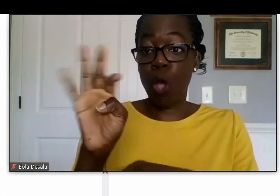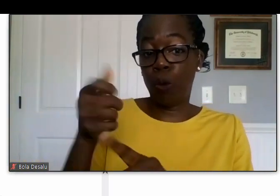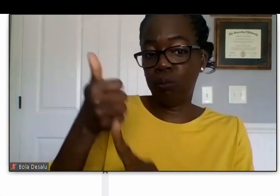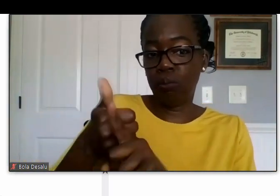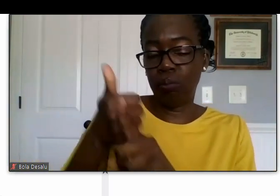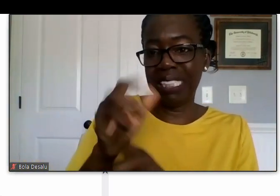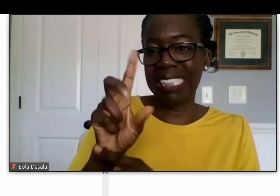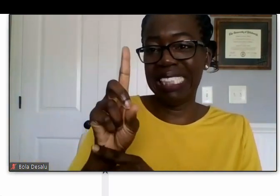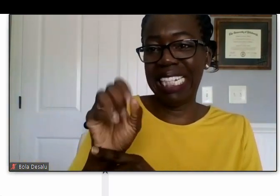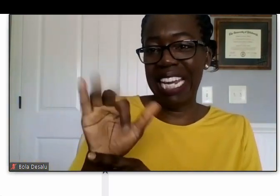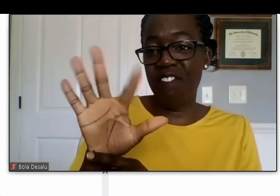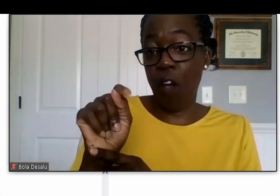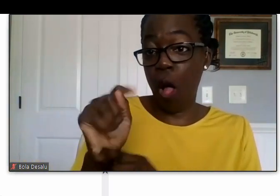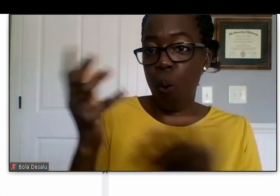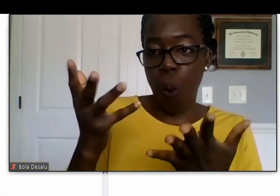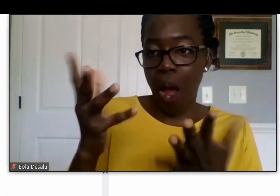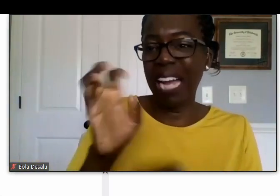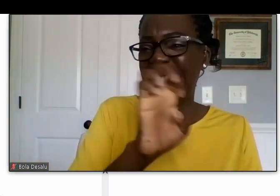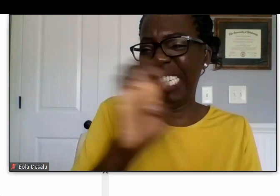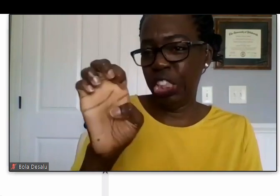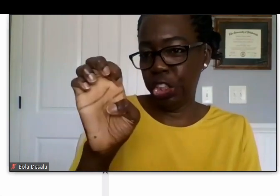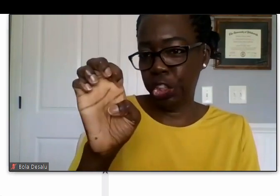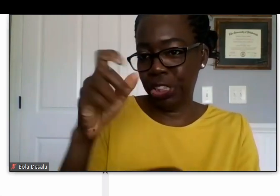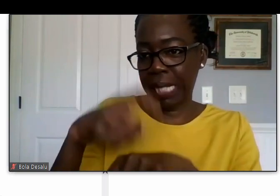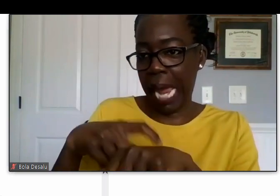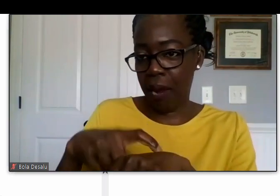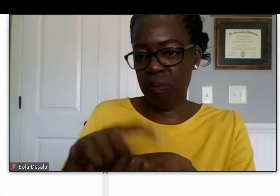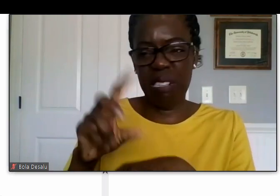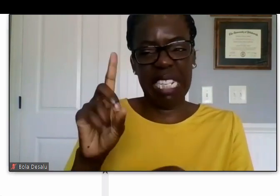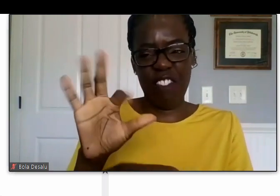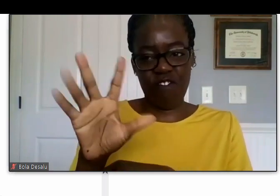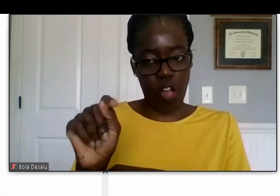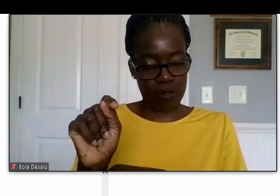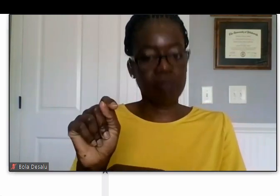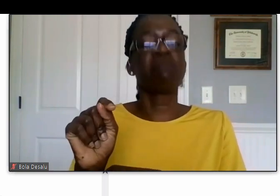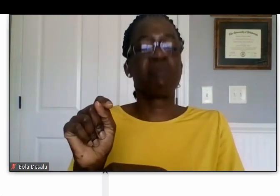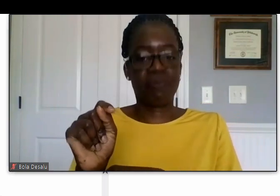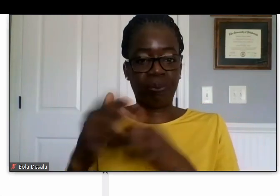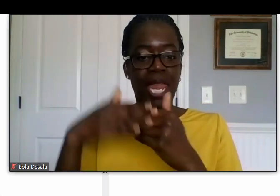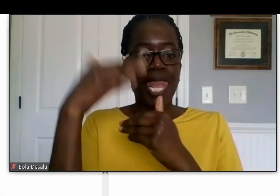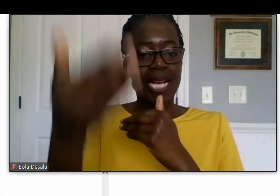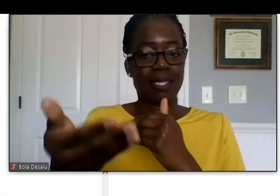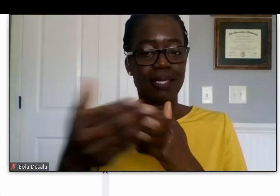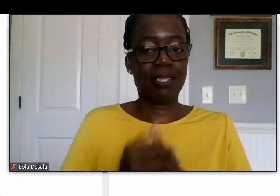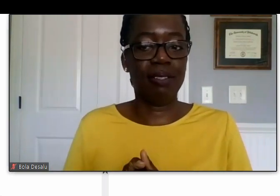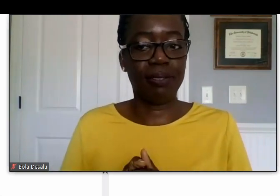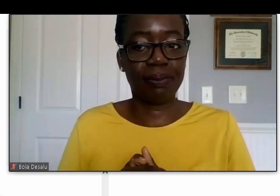And the time zone by default will go to Eastern Standard Time.